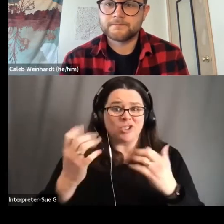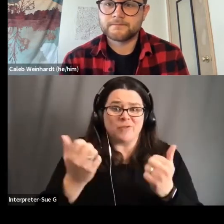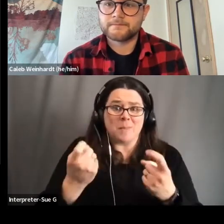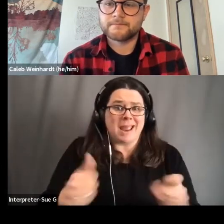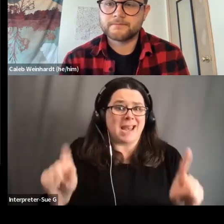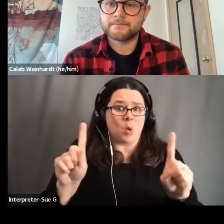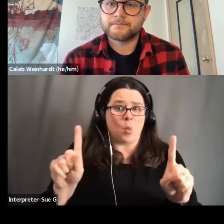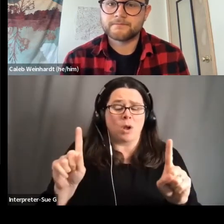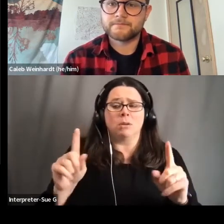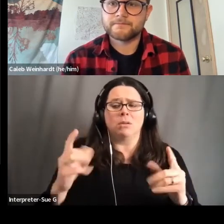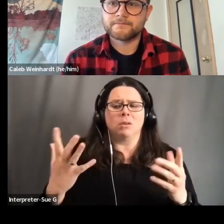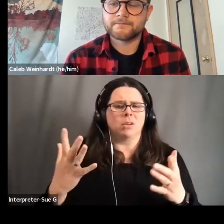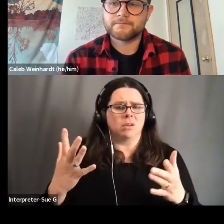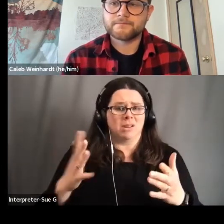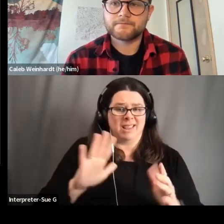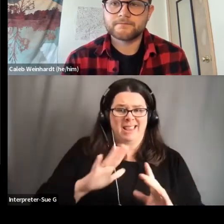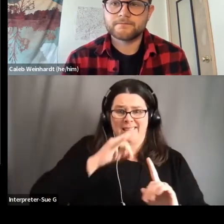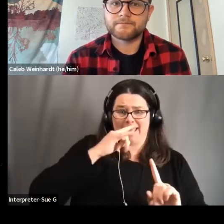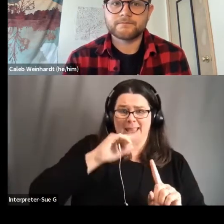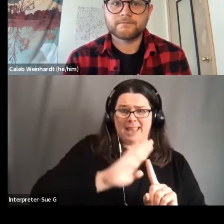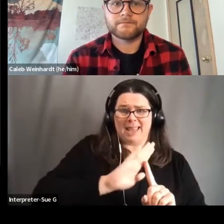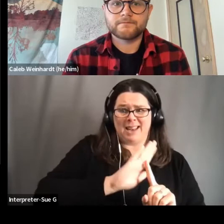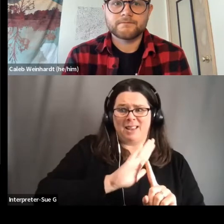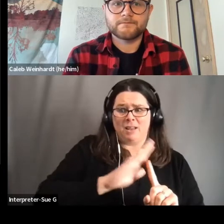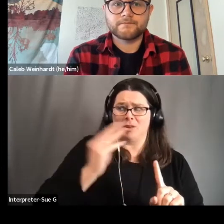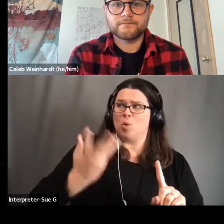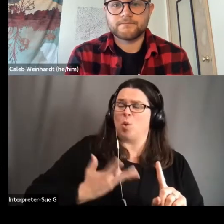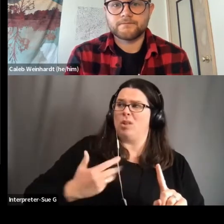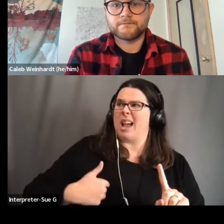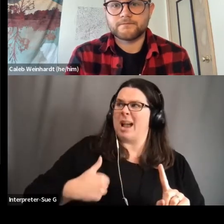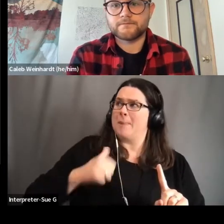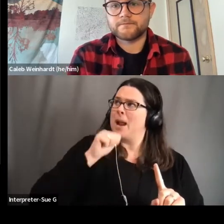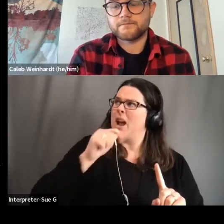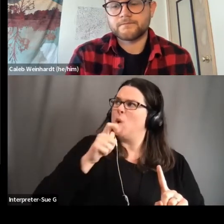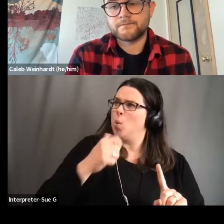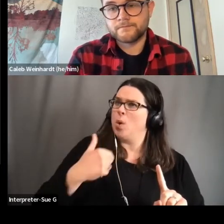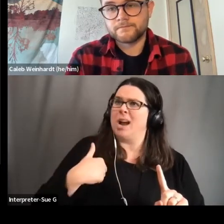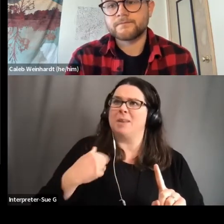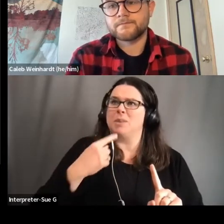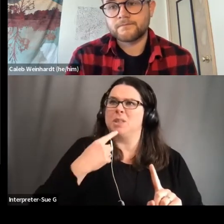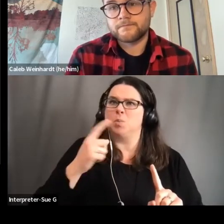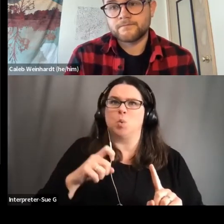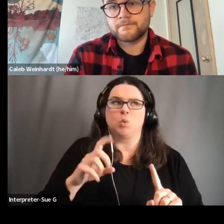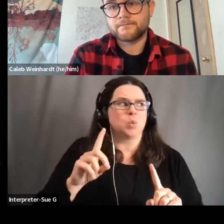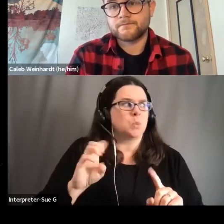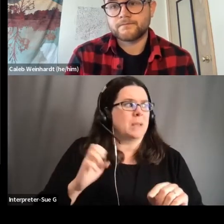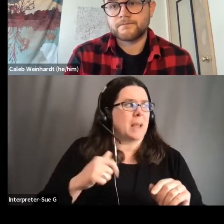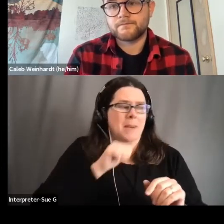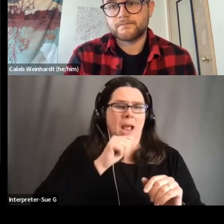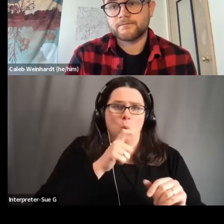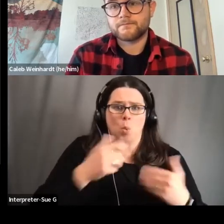and what does that do to a kid who is told you're not who you say you are? You're not who you are?